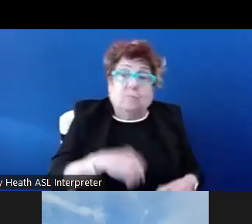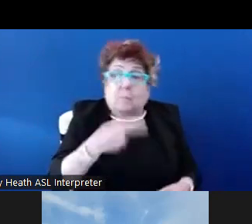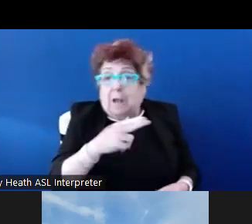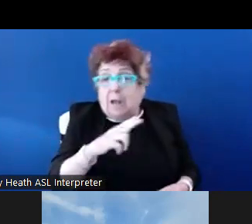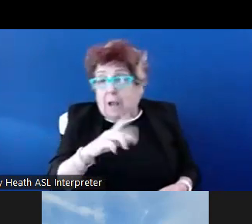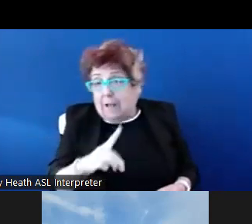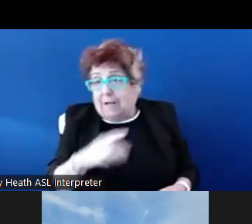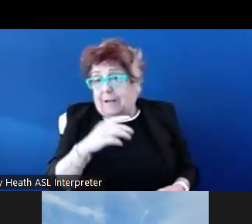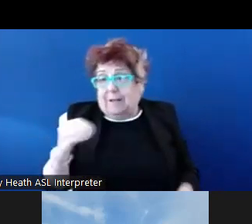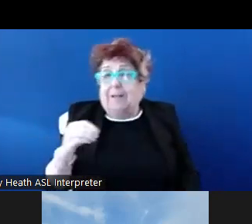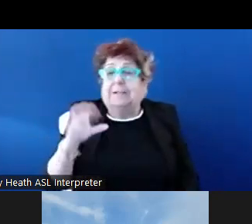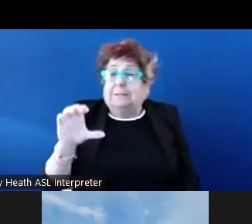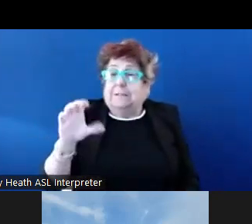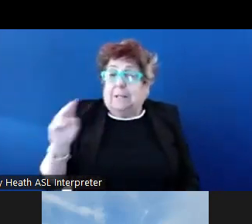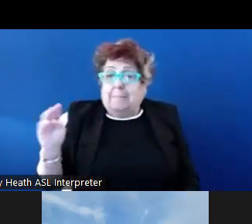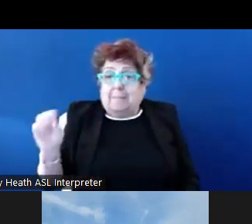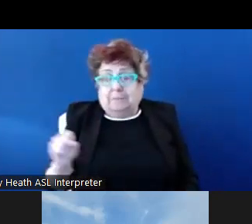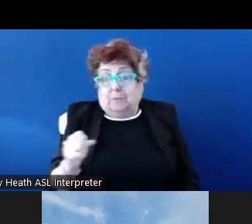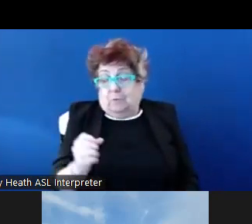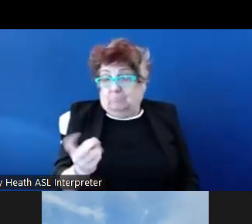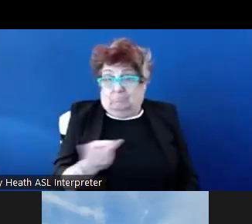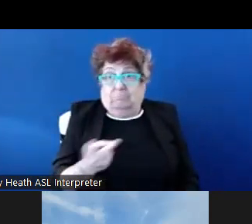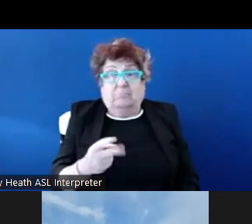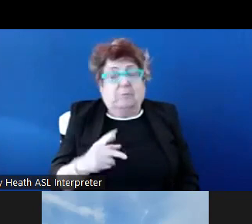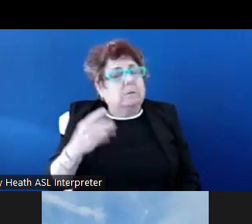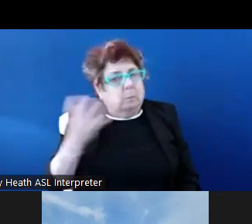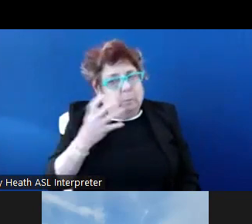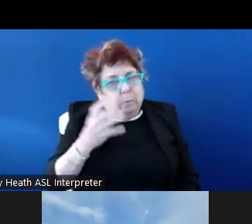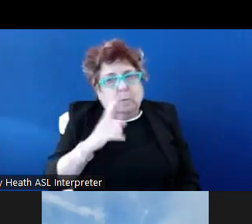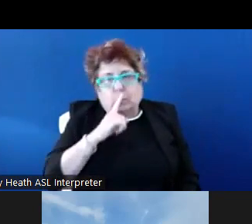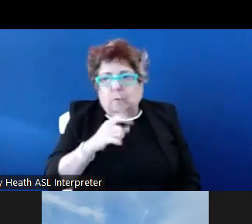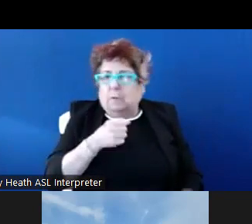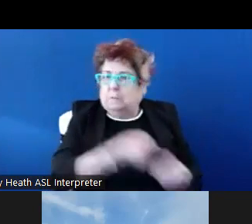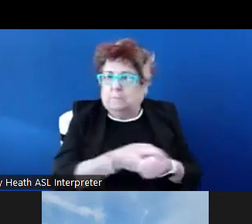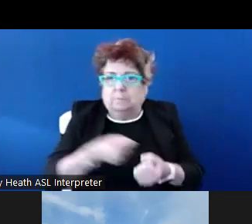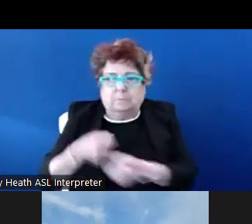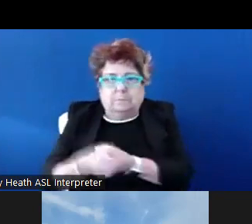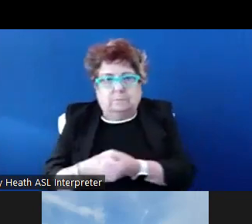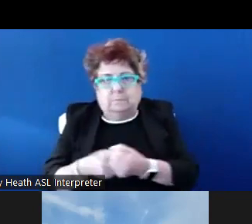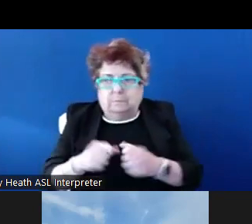been incredible advocates in this effort. If you are lucky enough to be part of this accelerator